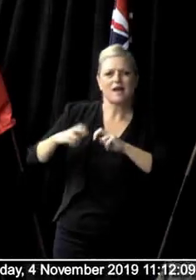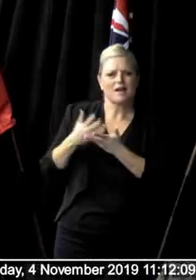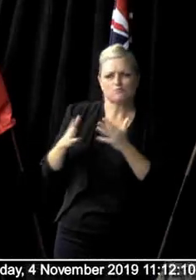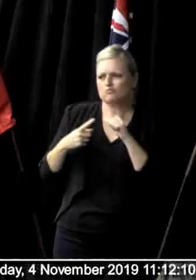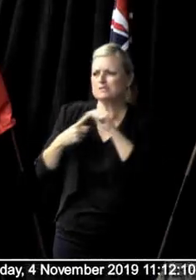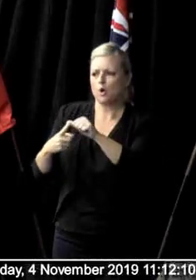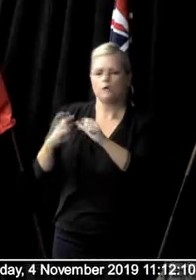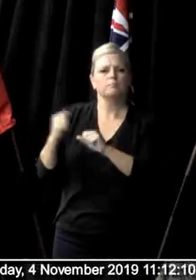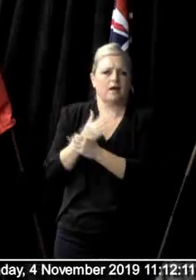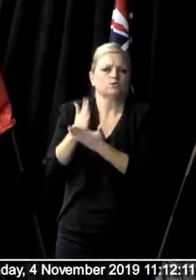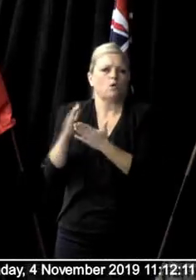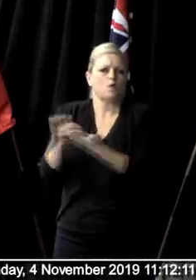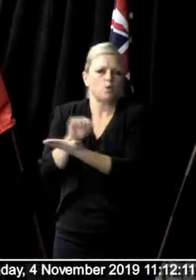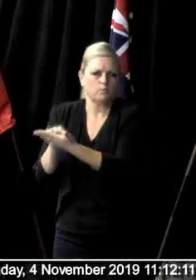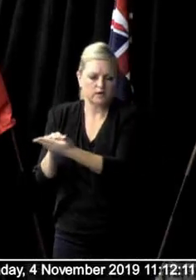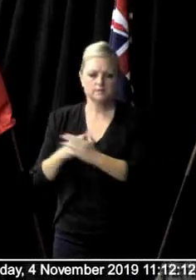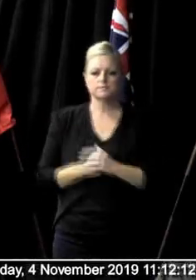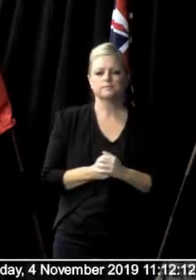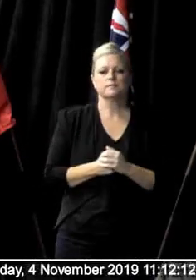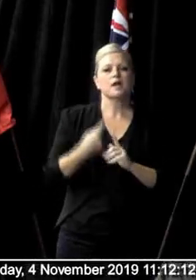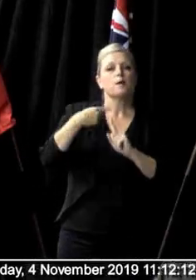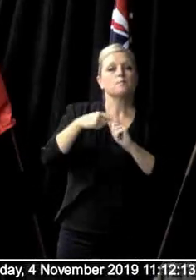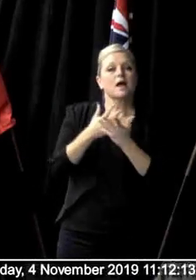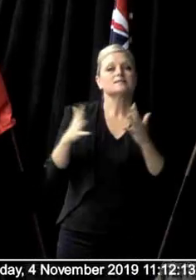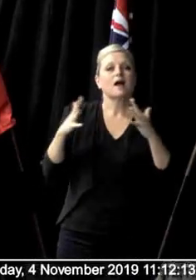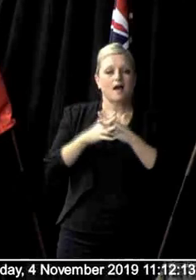And very importantly, what should be done to promote a more inclusive society that